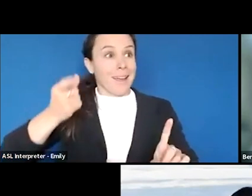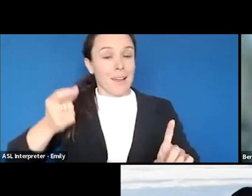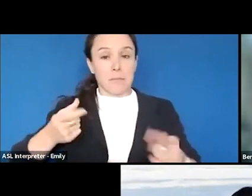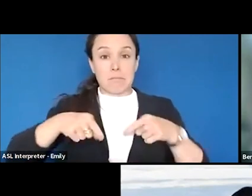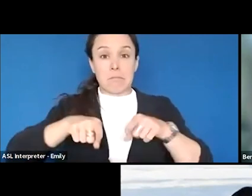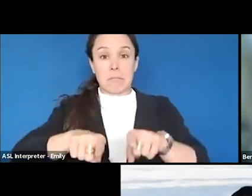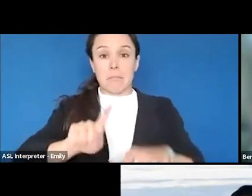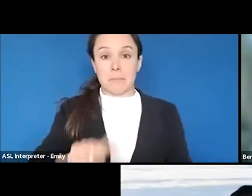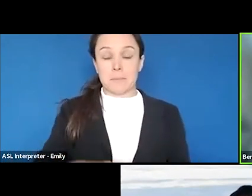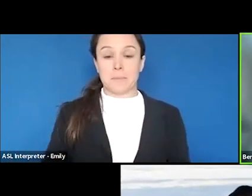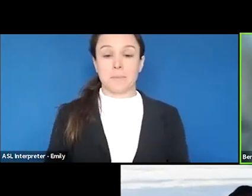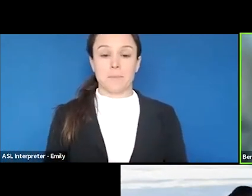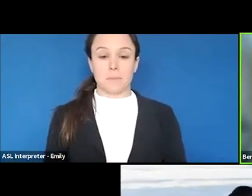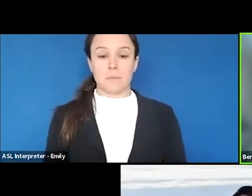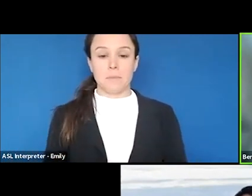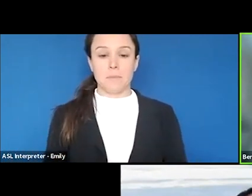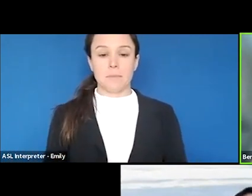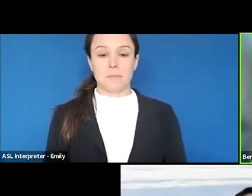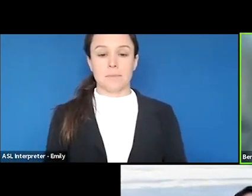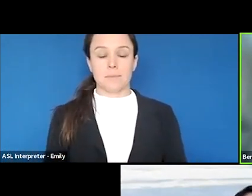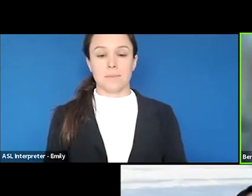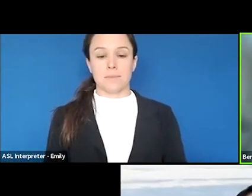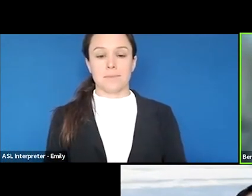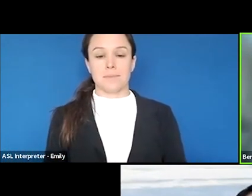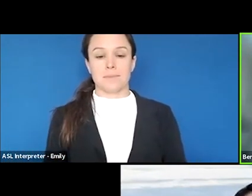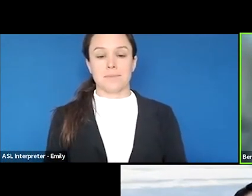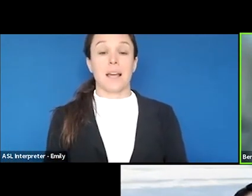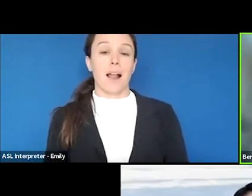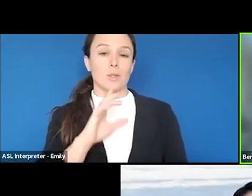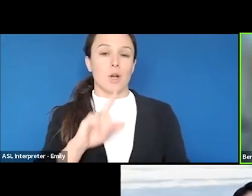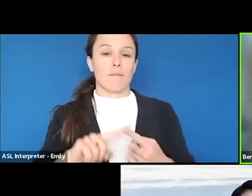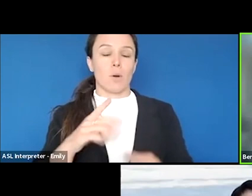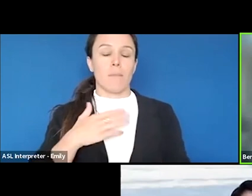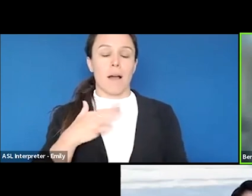I speak up for my colleague, Hernisa Kacorri who I think is on here,